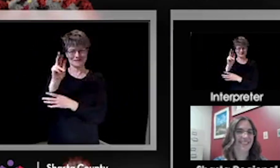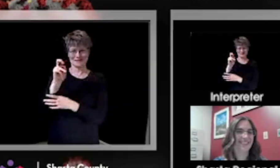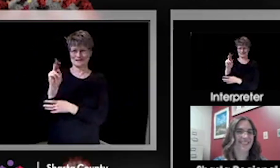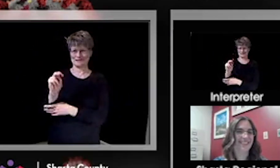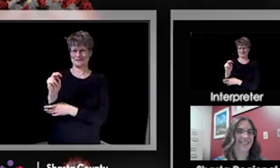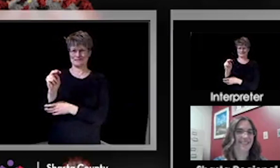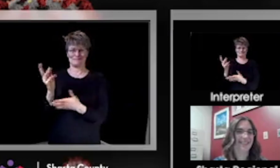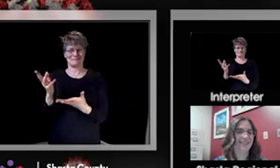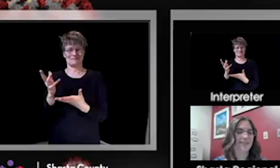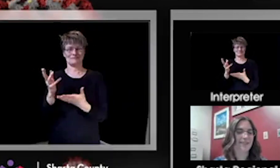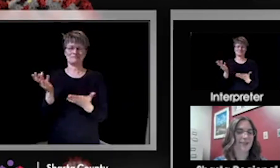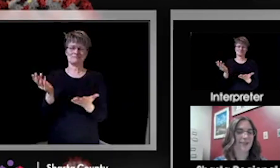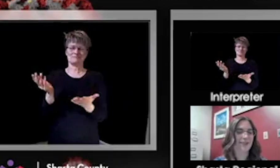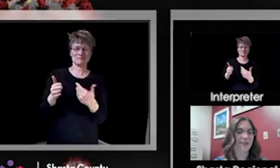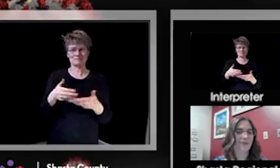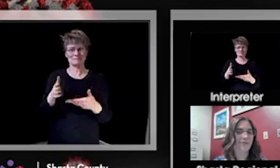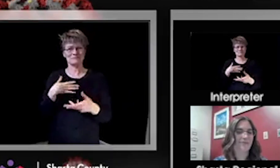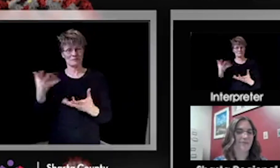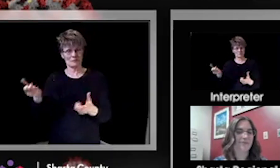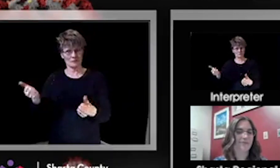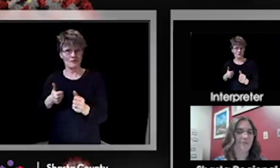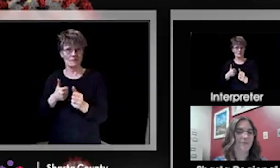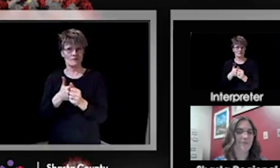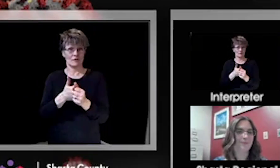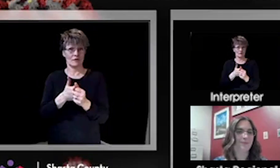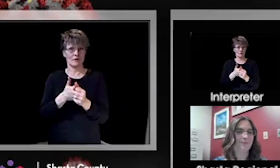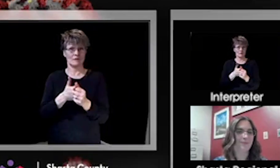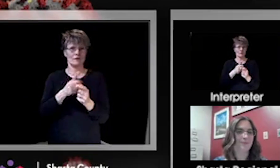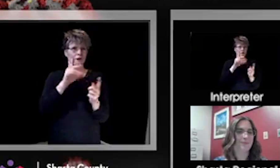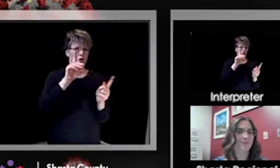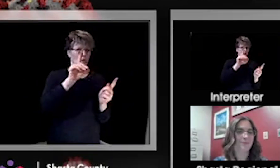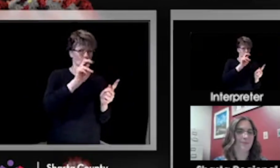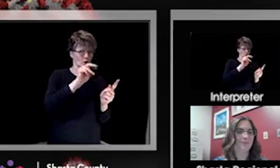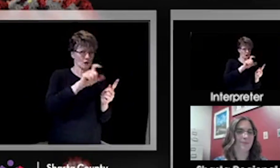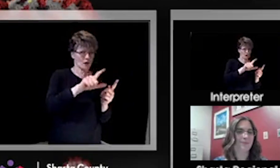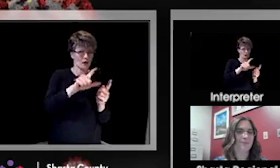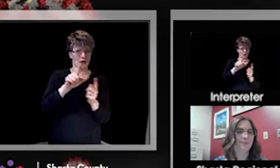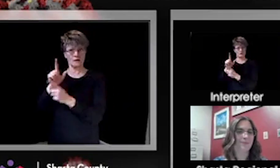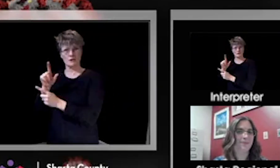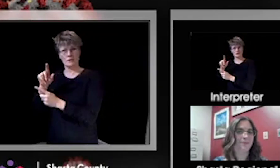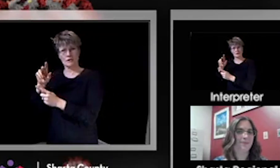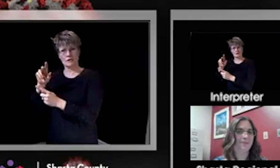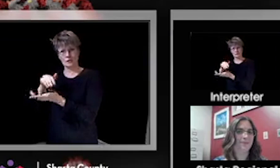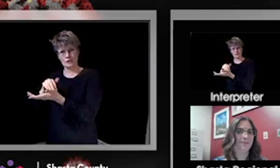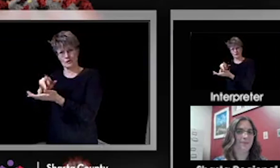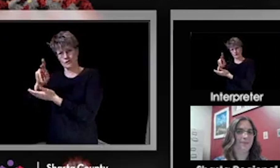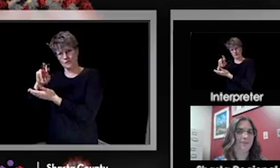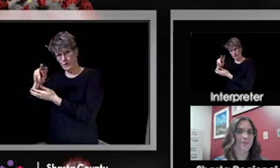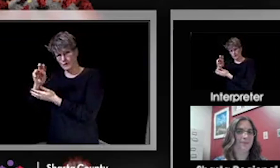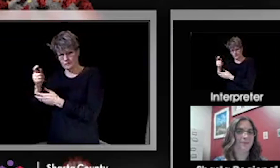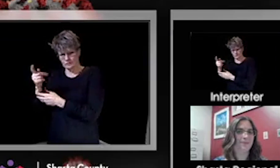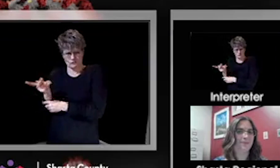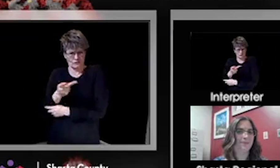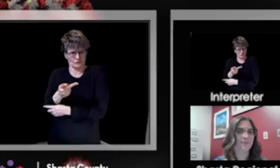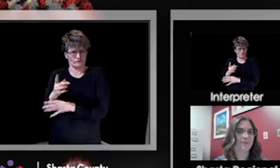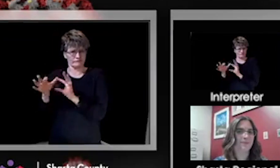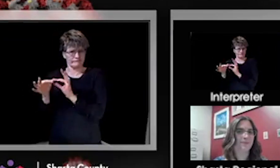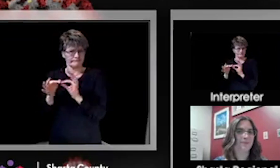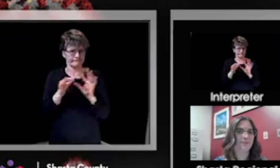on what both Donnell and Dr. Ramstrom said, with the addition of, as Donnell said, there